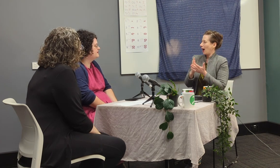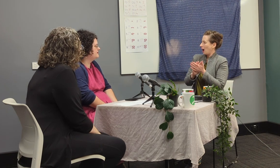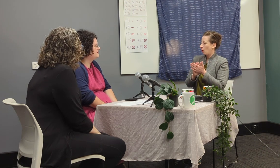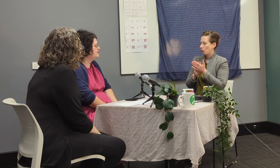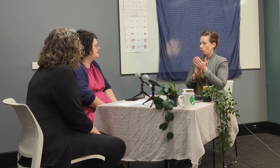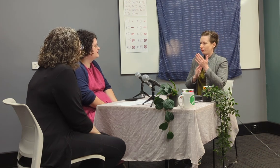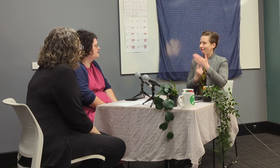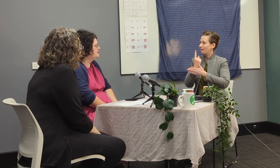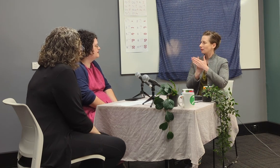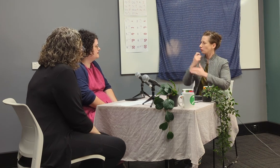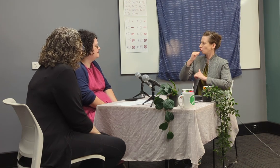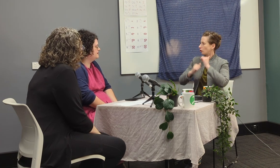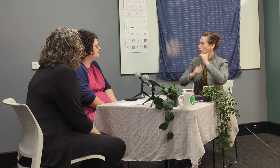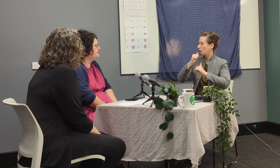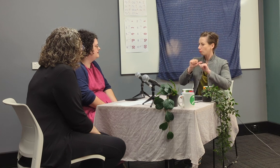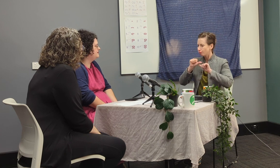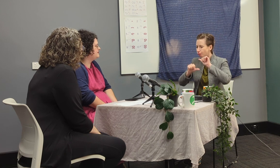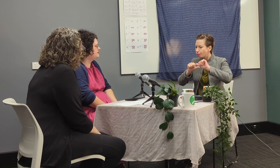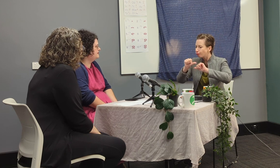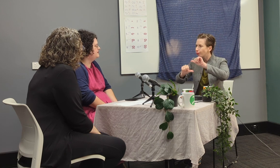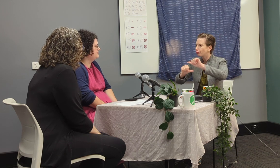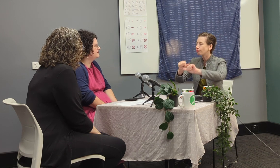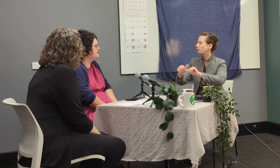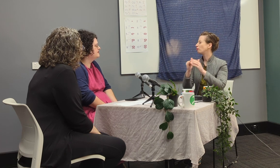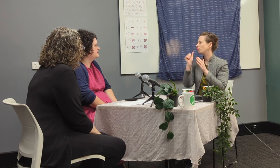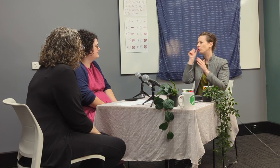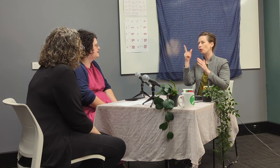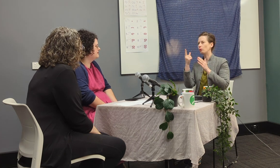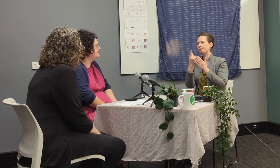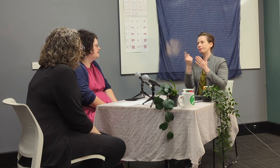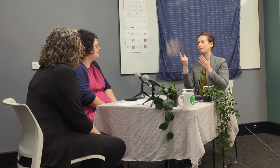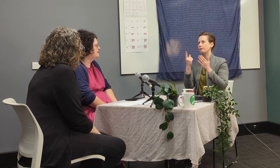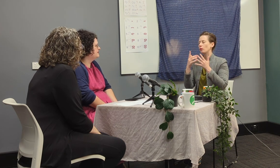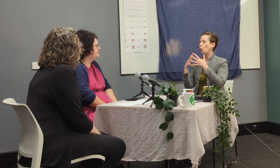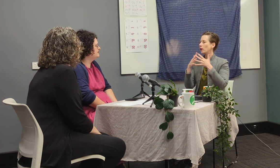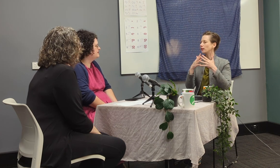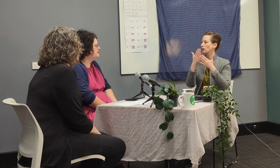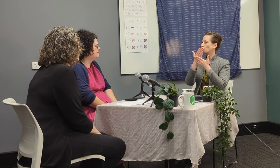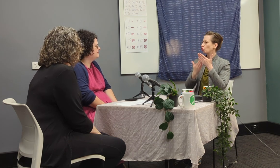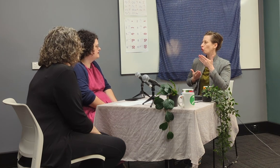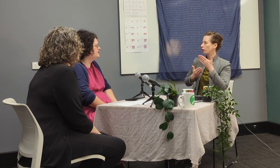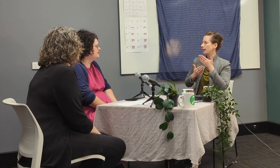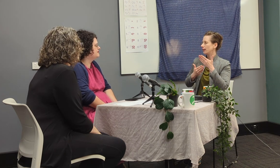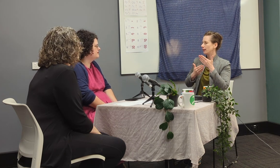We wanted to compare how the event structure proceeded when the signers conveyed these